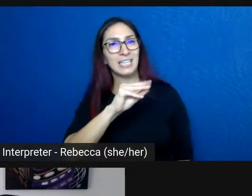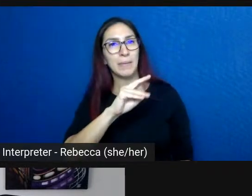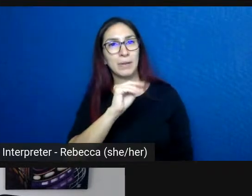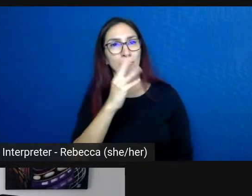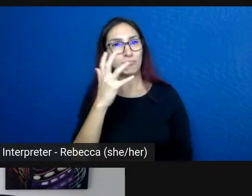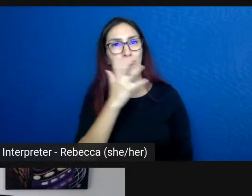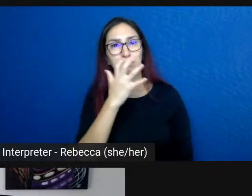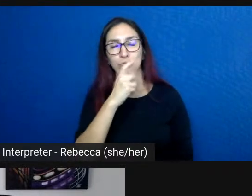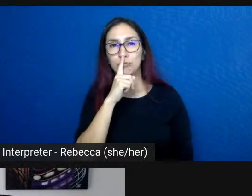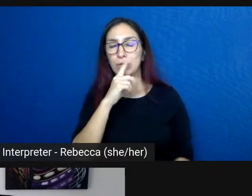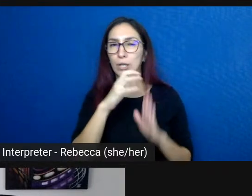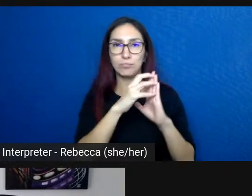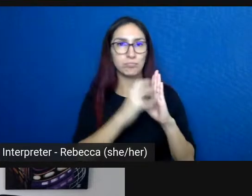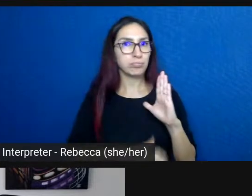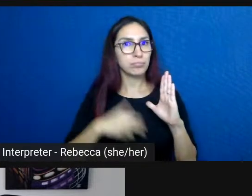be happy to follow up.